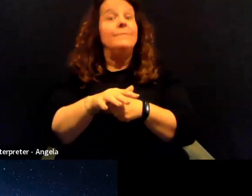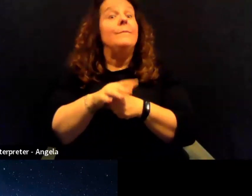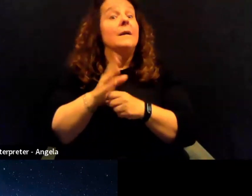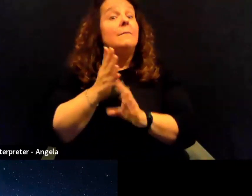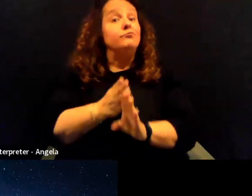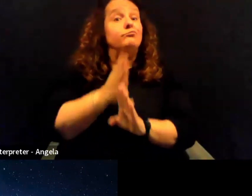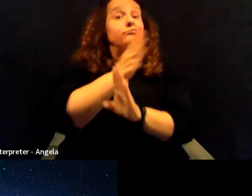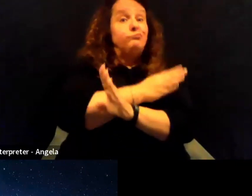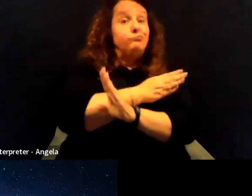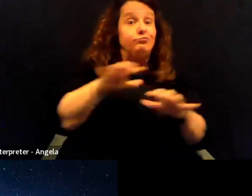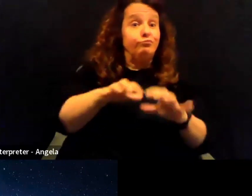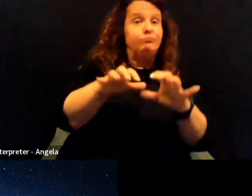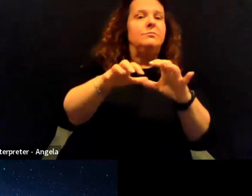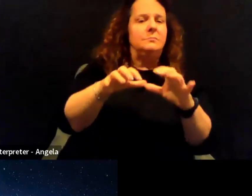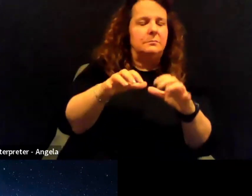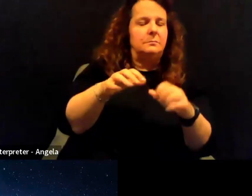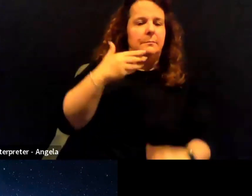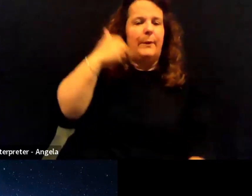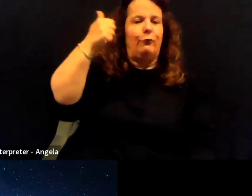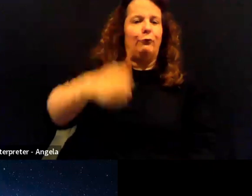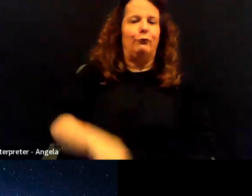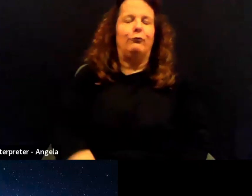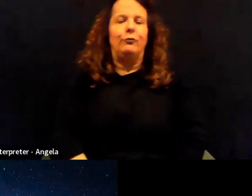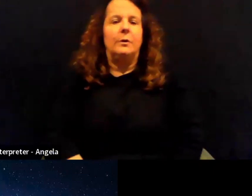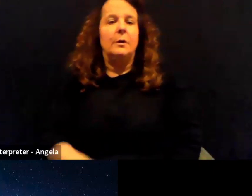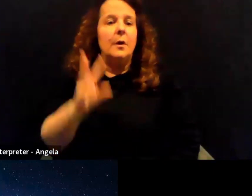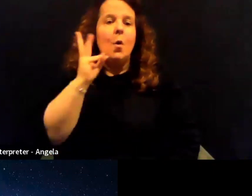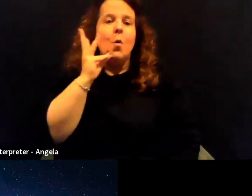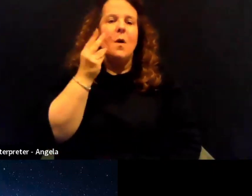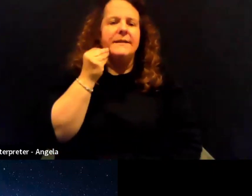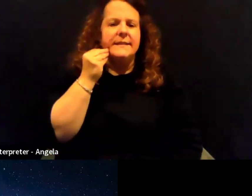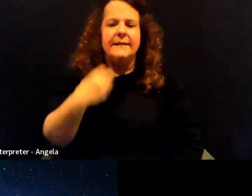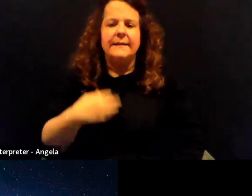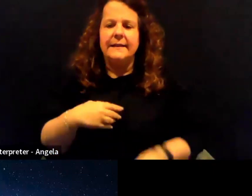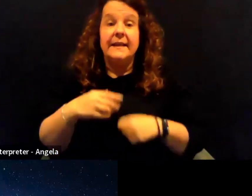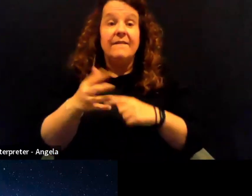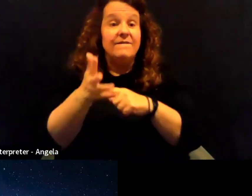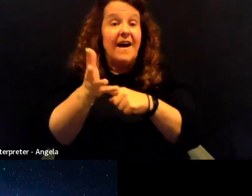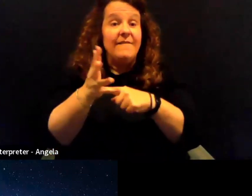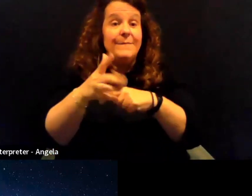And this is Wendy speaking. Thank you. We do want to acknowledge that we have five minutes left.